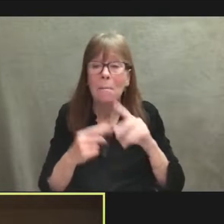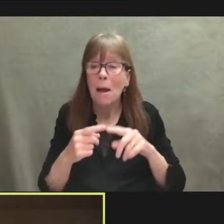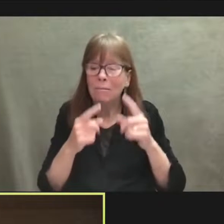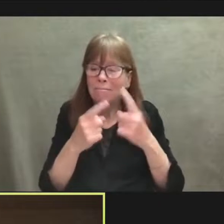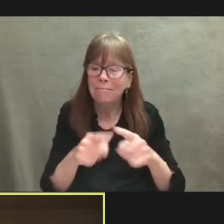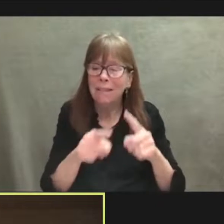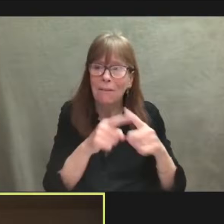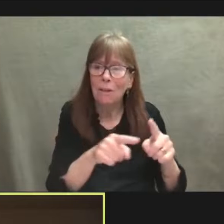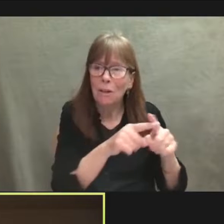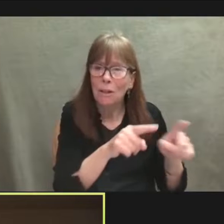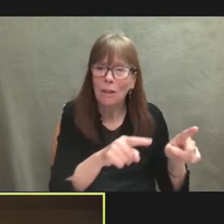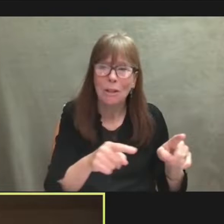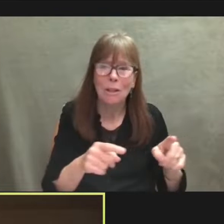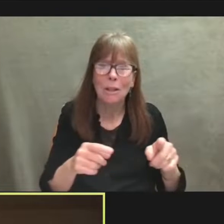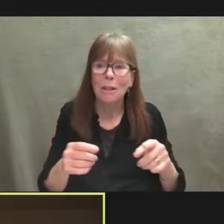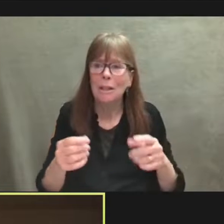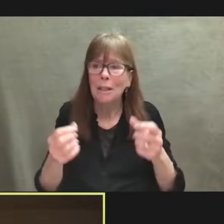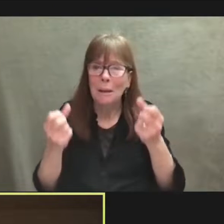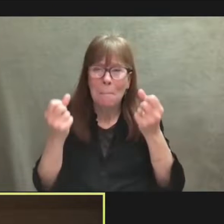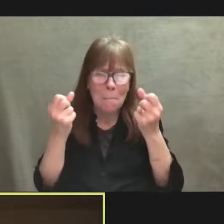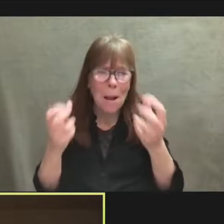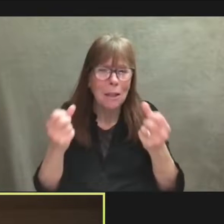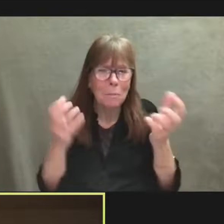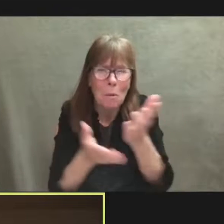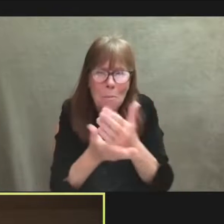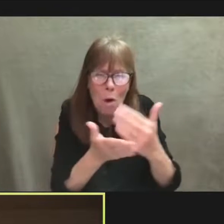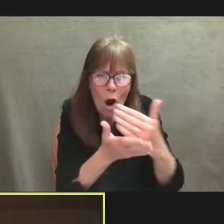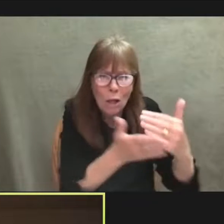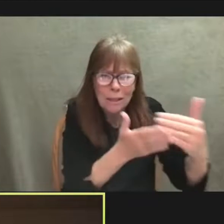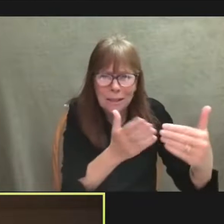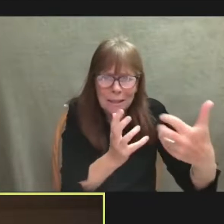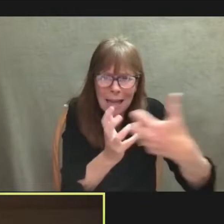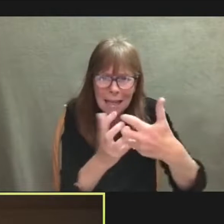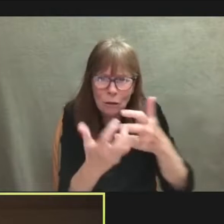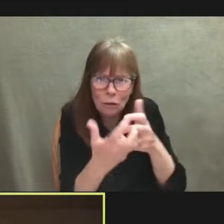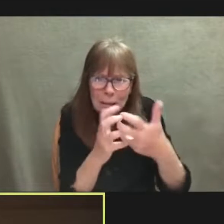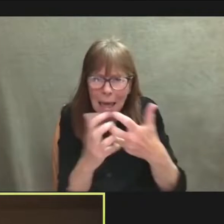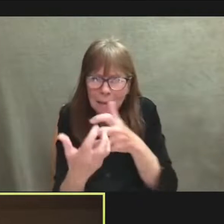multiple [indiscernible] intersects. Well a lot of people that like to use the term